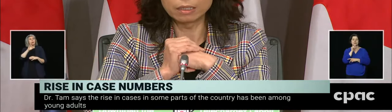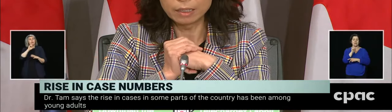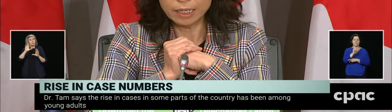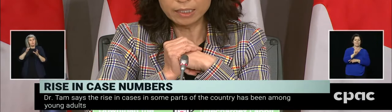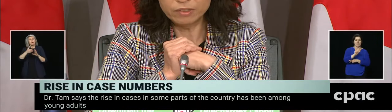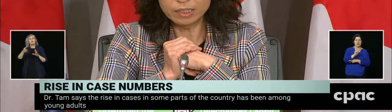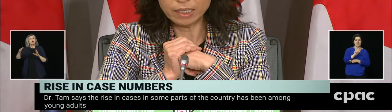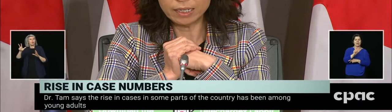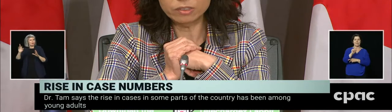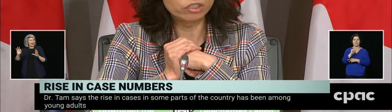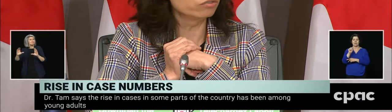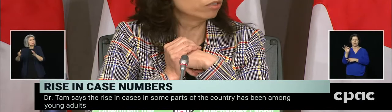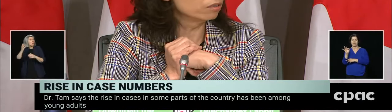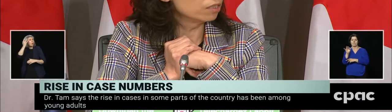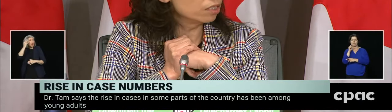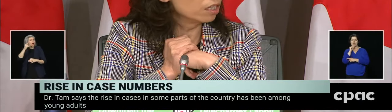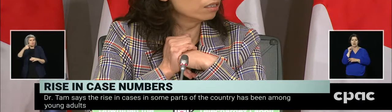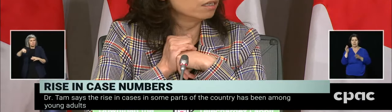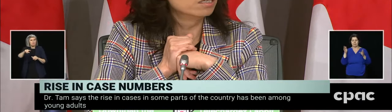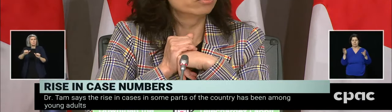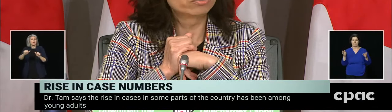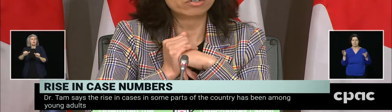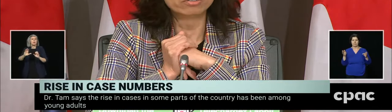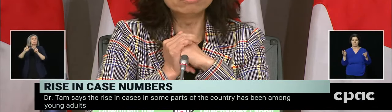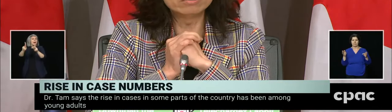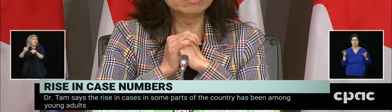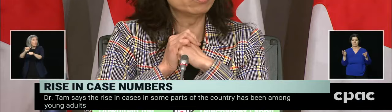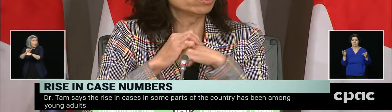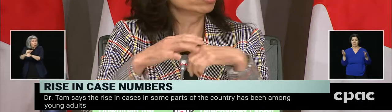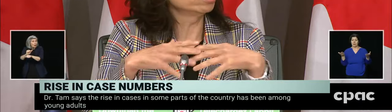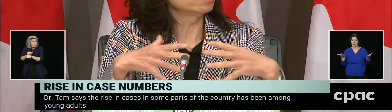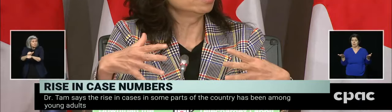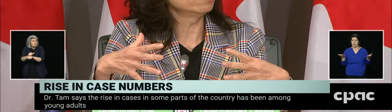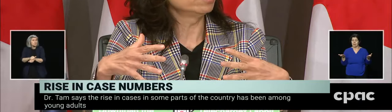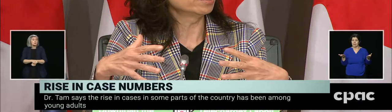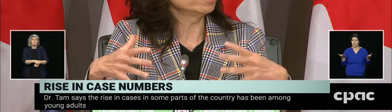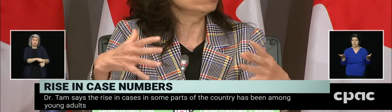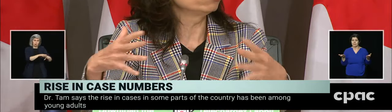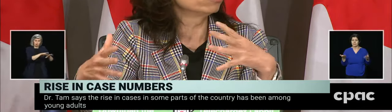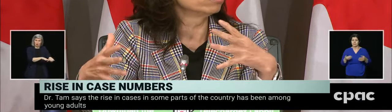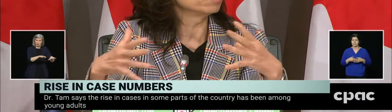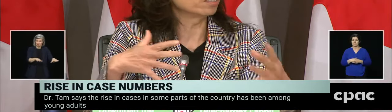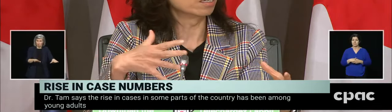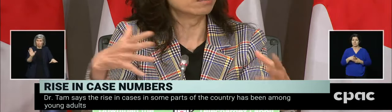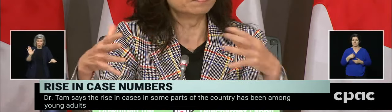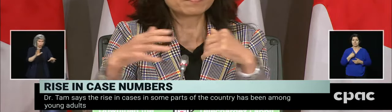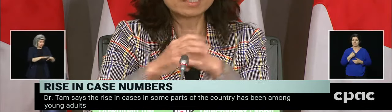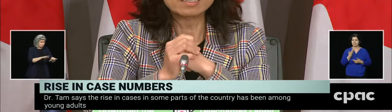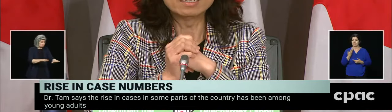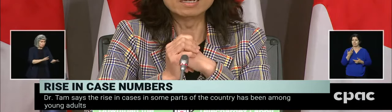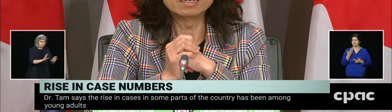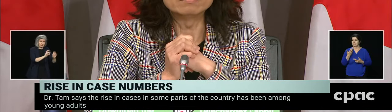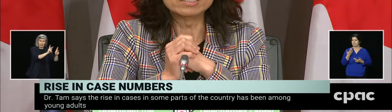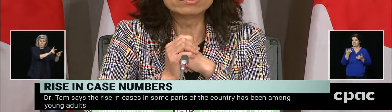BECAUSE PEOPLE ARE RETURNING TO WORK OR THEY MAY BE DOING OTHER ACTIVITIES.